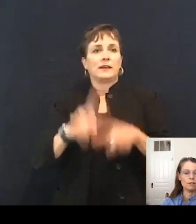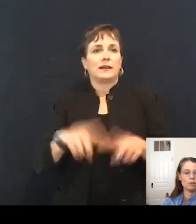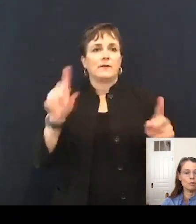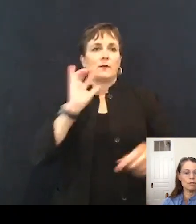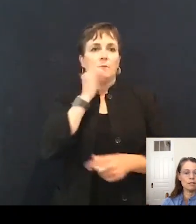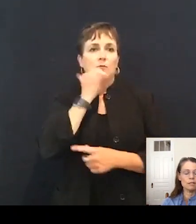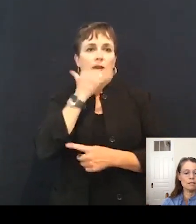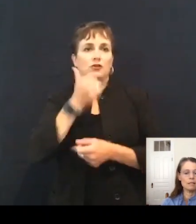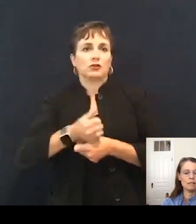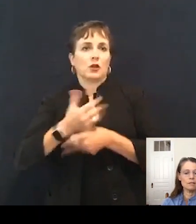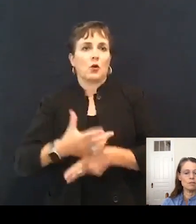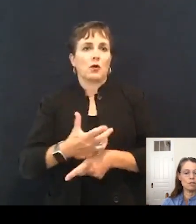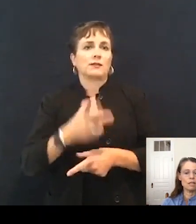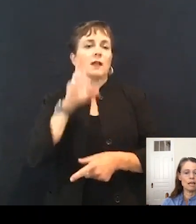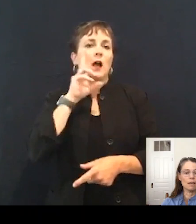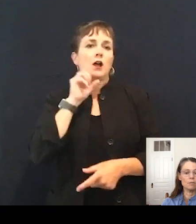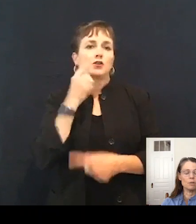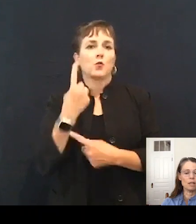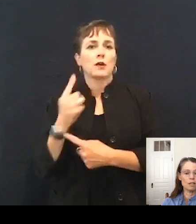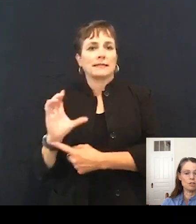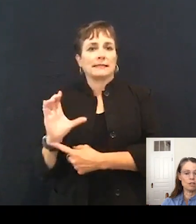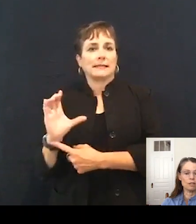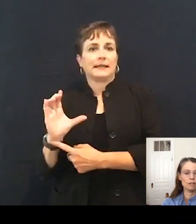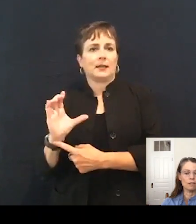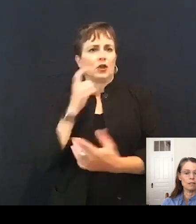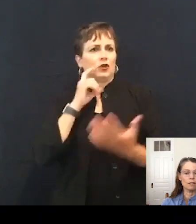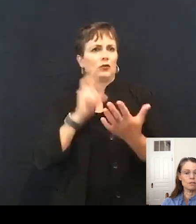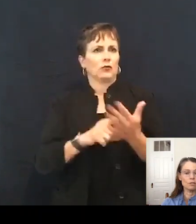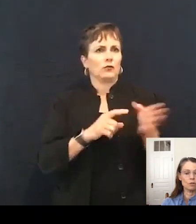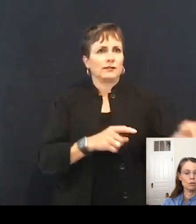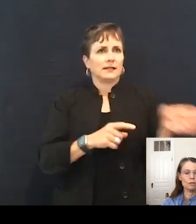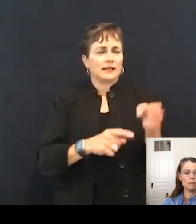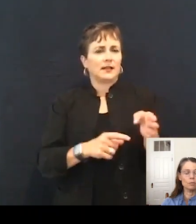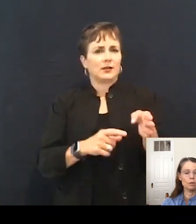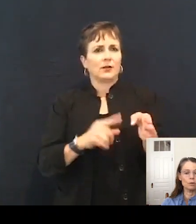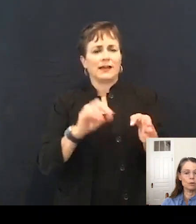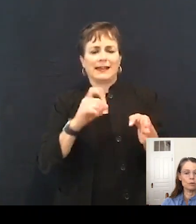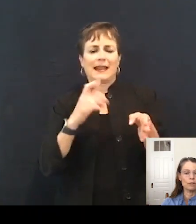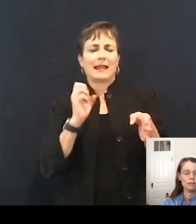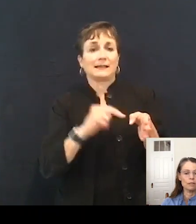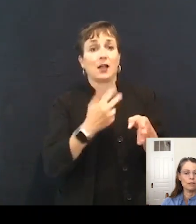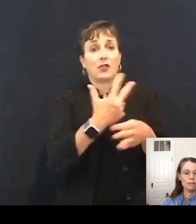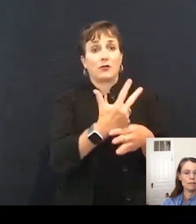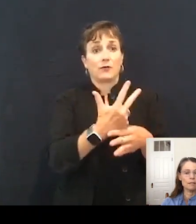the 216G to A mutation is circled in blue.